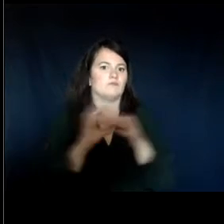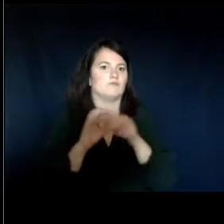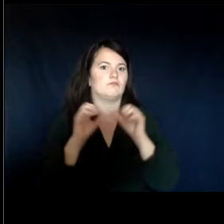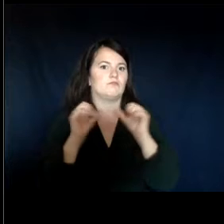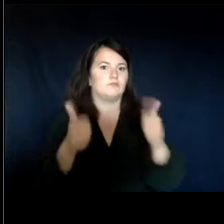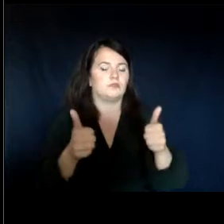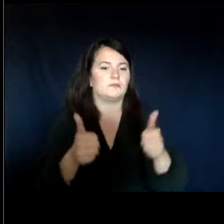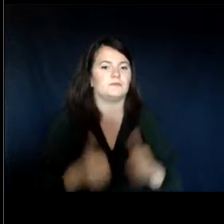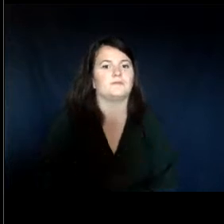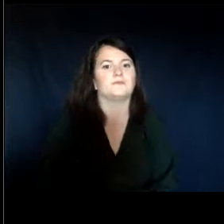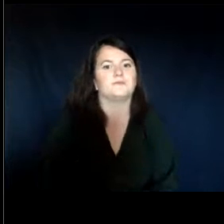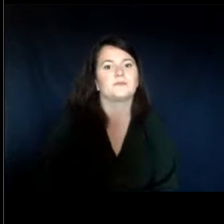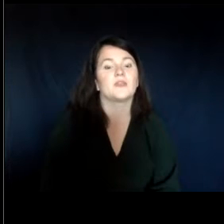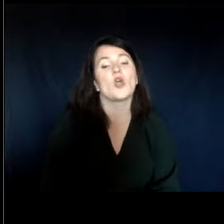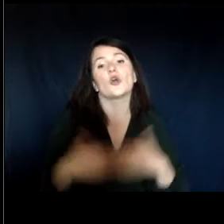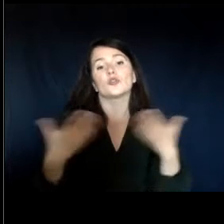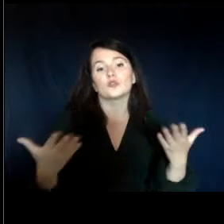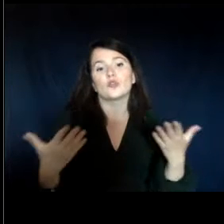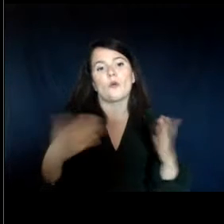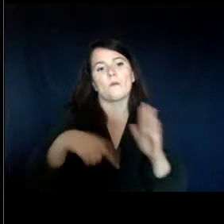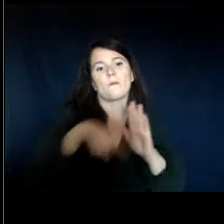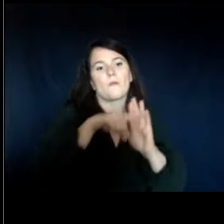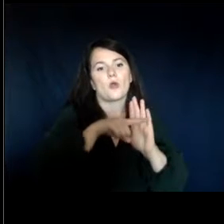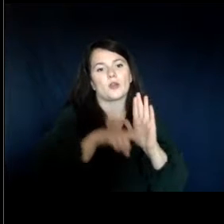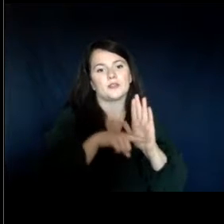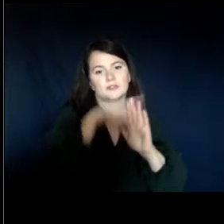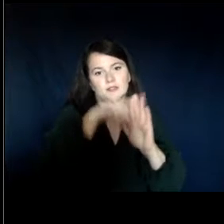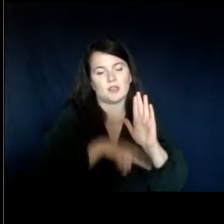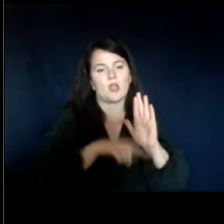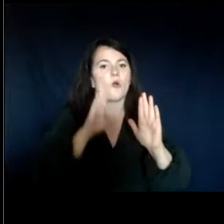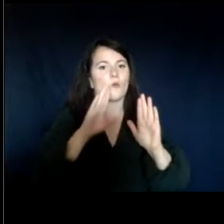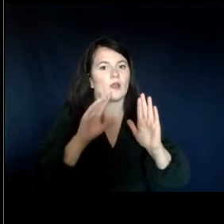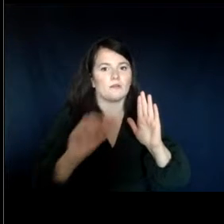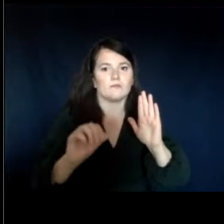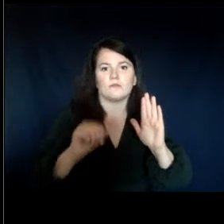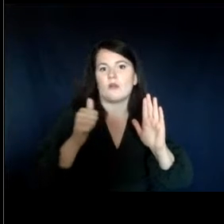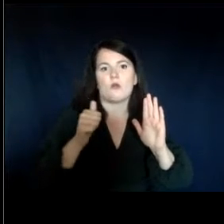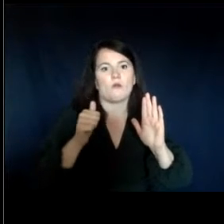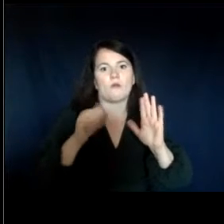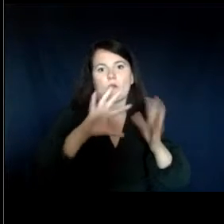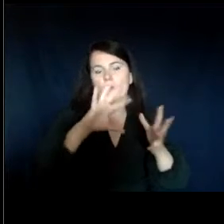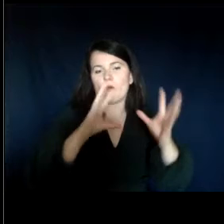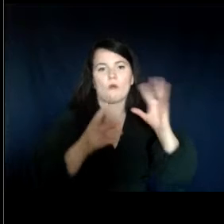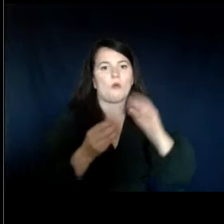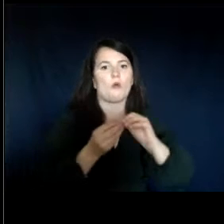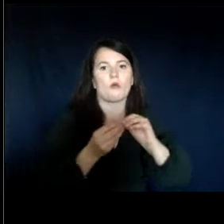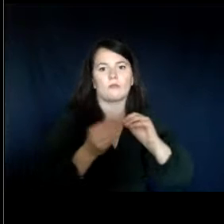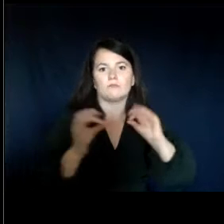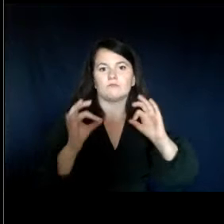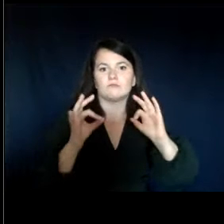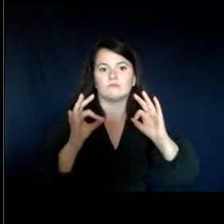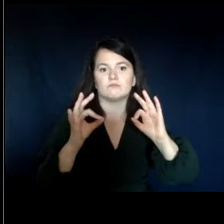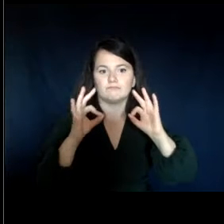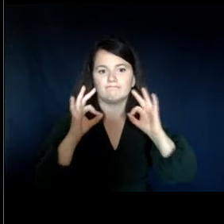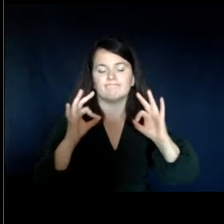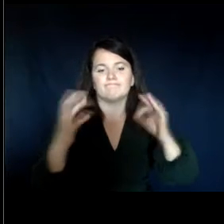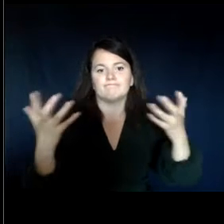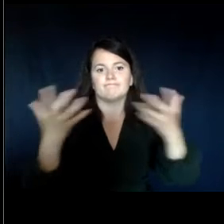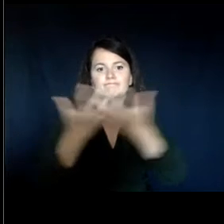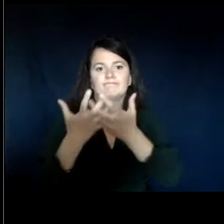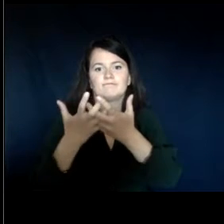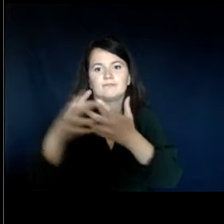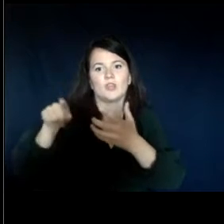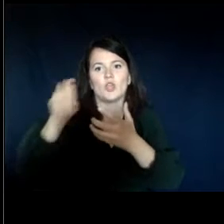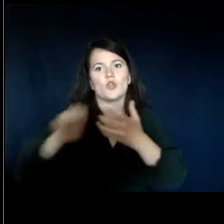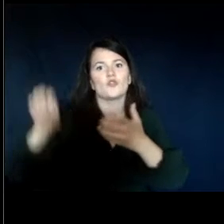this will be all rolled out in line with the European semester challenges